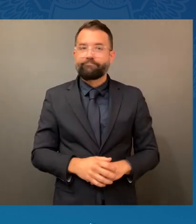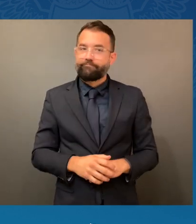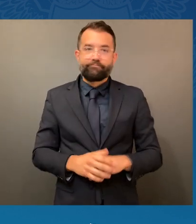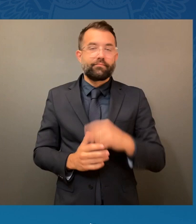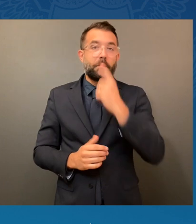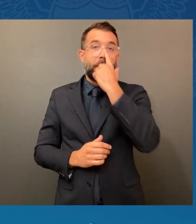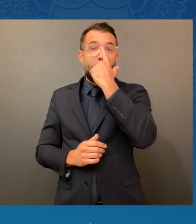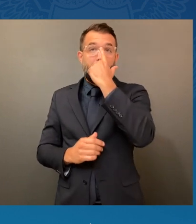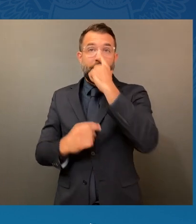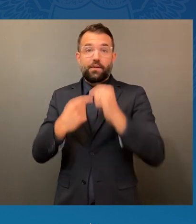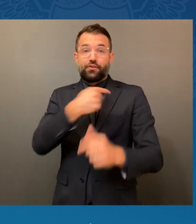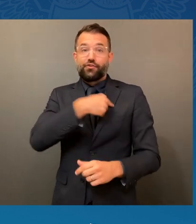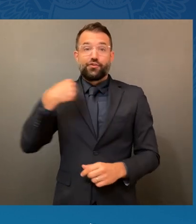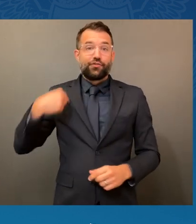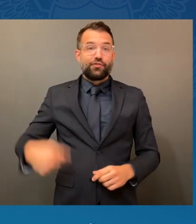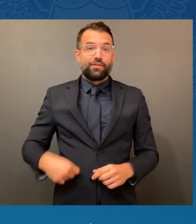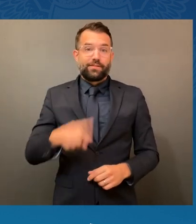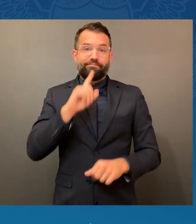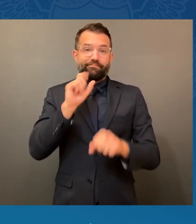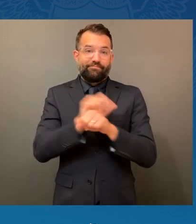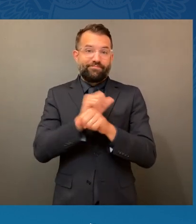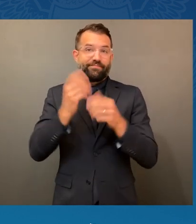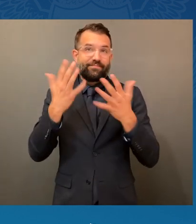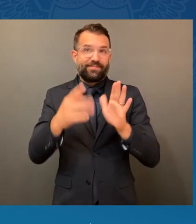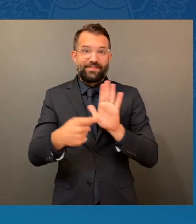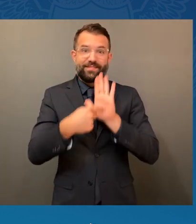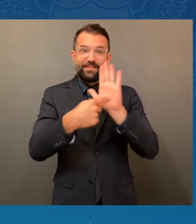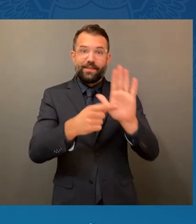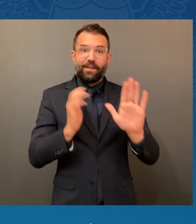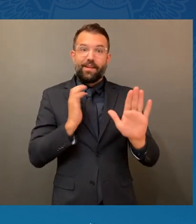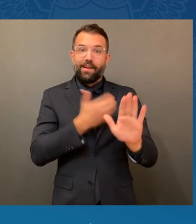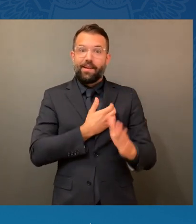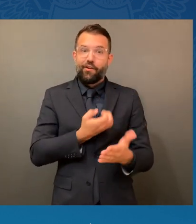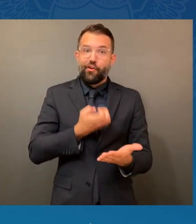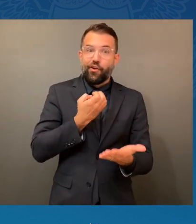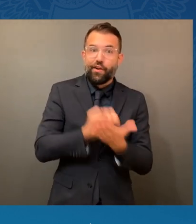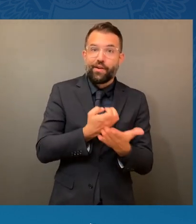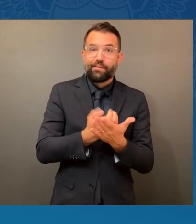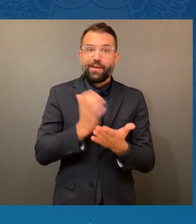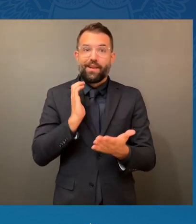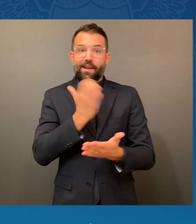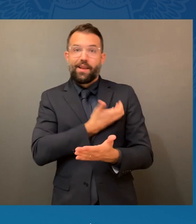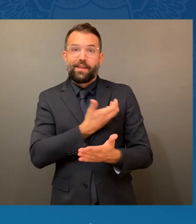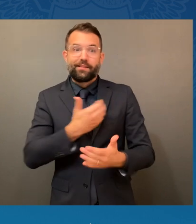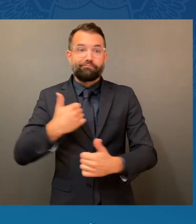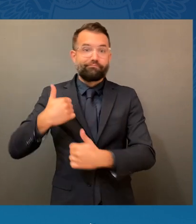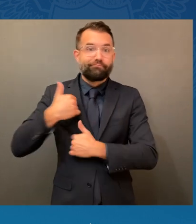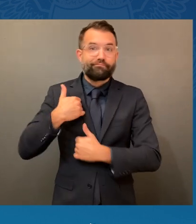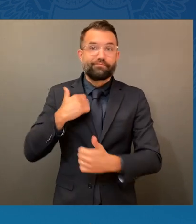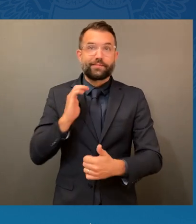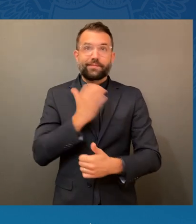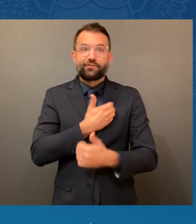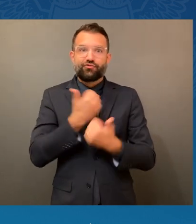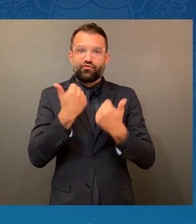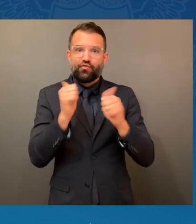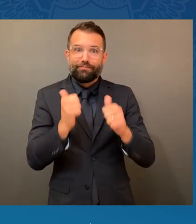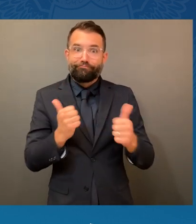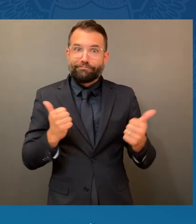might to coerce and intimidate its neighbors. And we have witnessed disturbing behavior